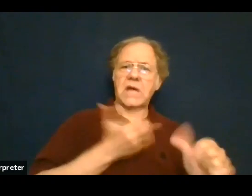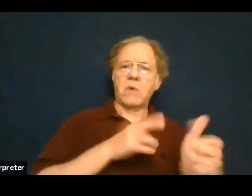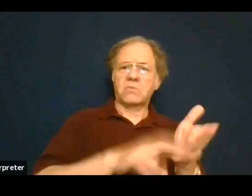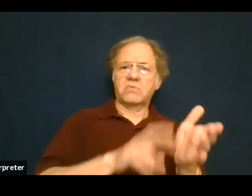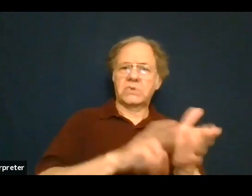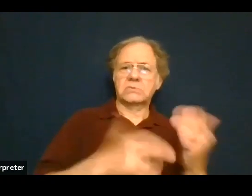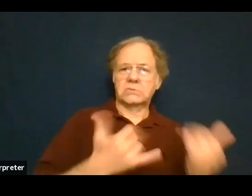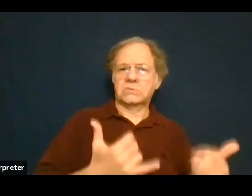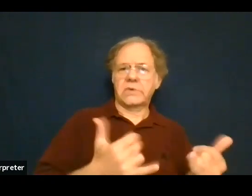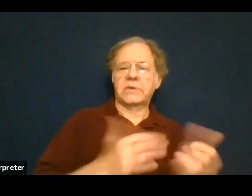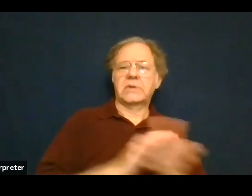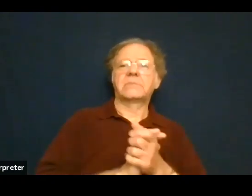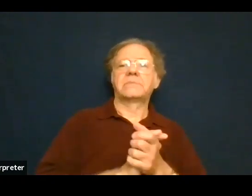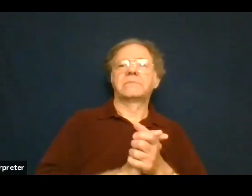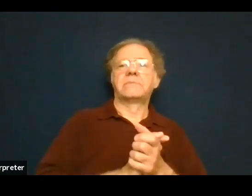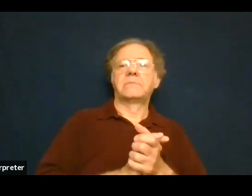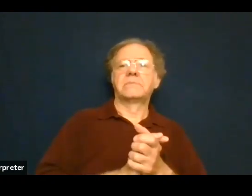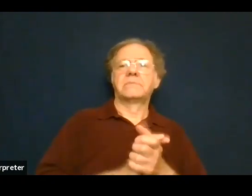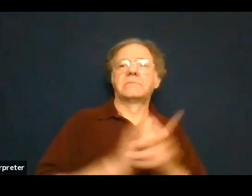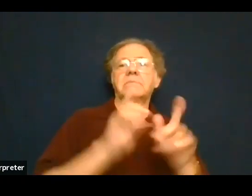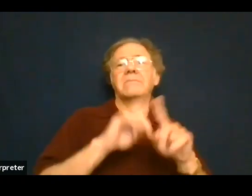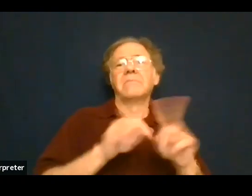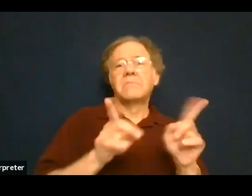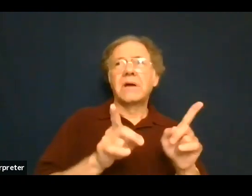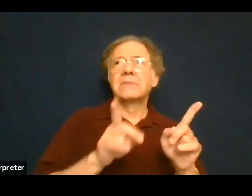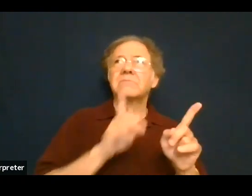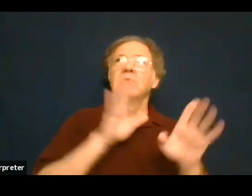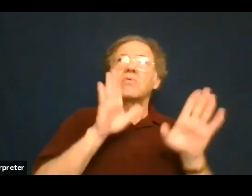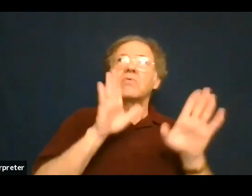But it would be great to hear from others of my colleagues